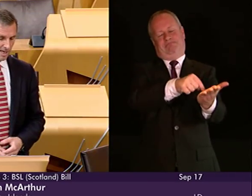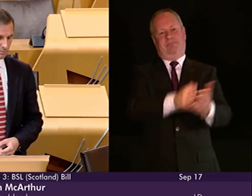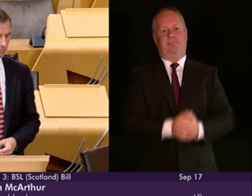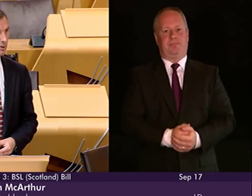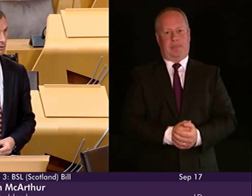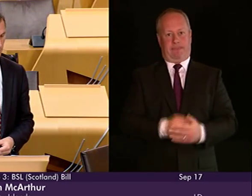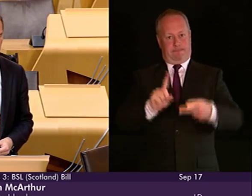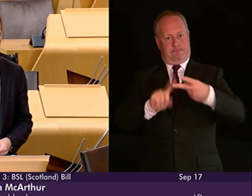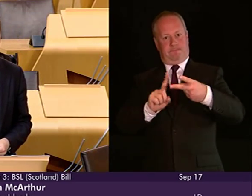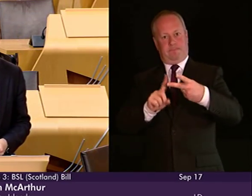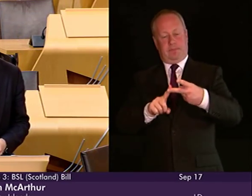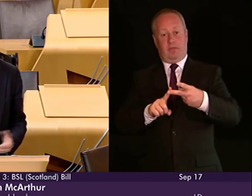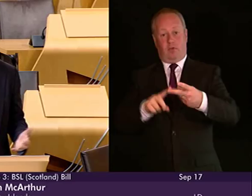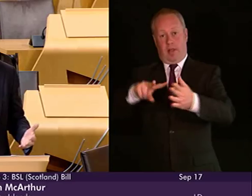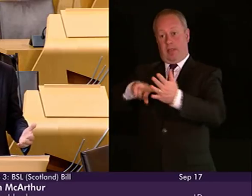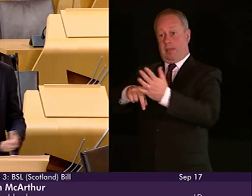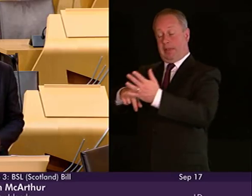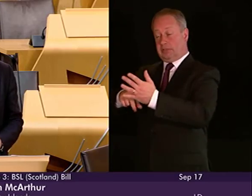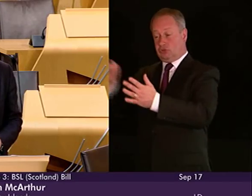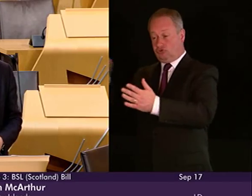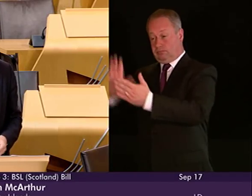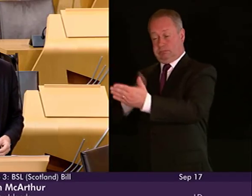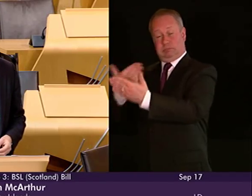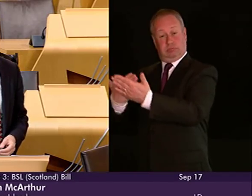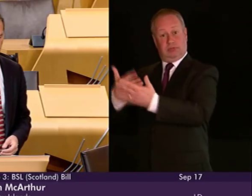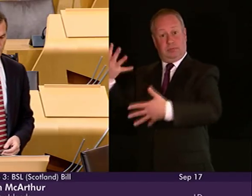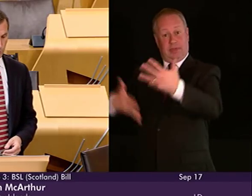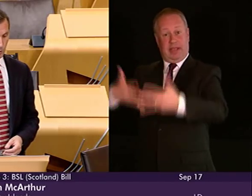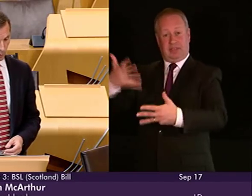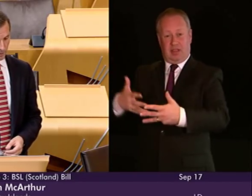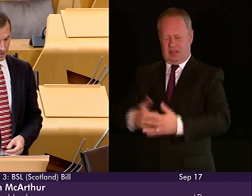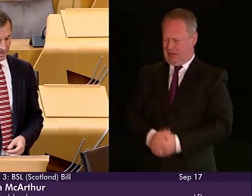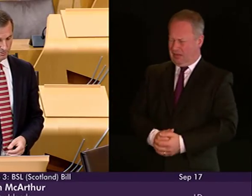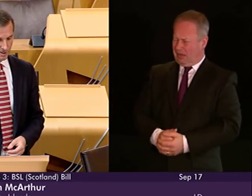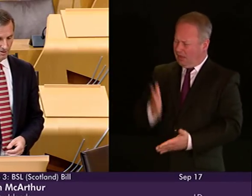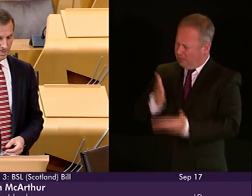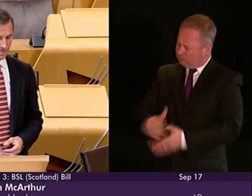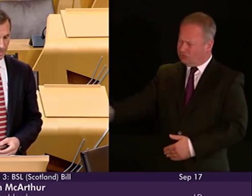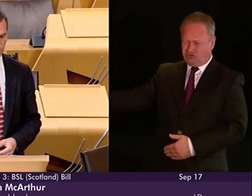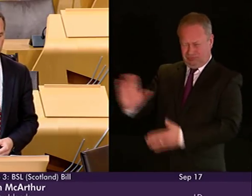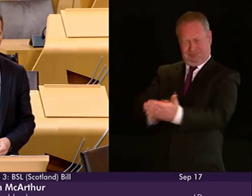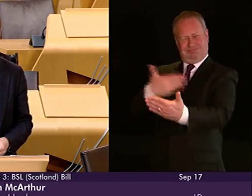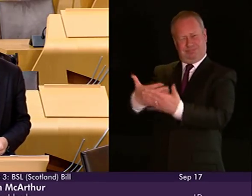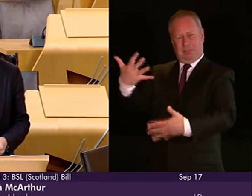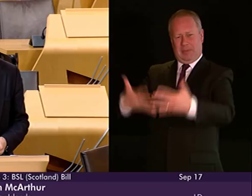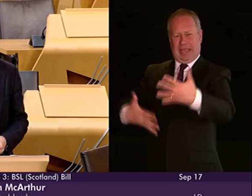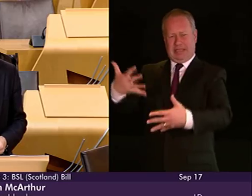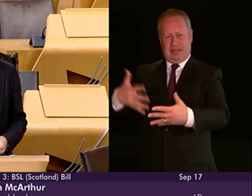the plans in BSL. Frankly, it was utterly inconceivable that the plans would not be available in BSL, but nevertheless, again, the bill needed